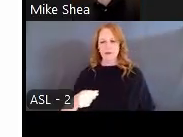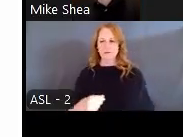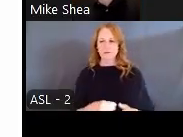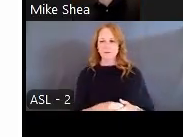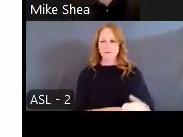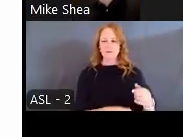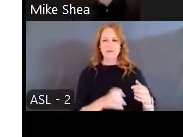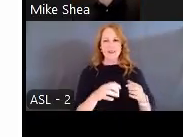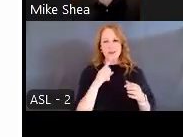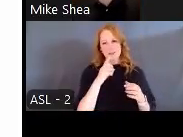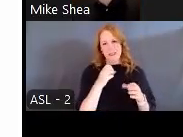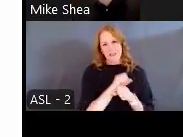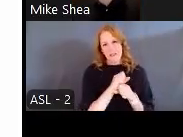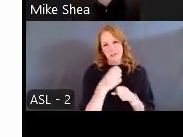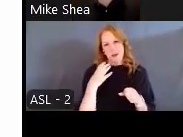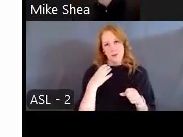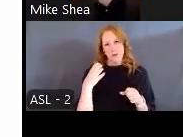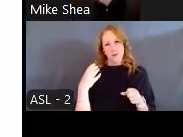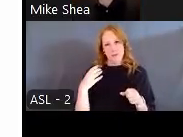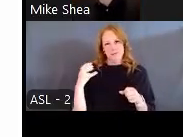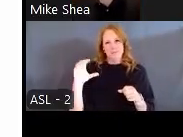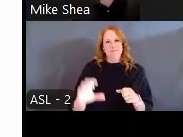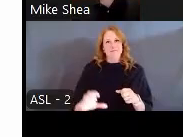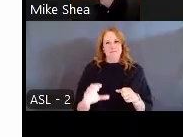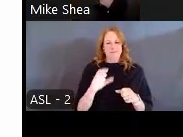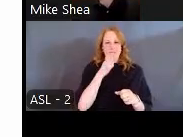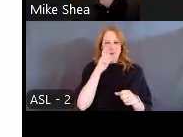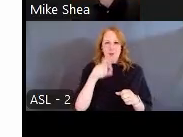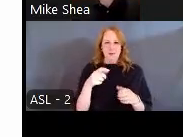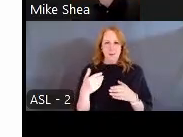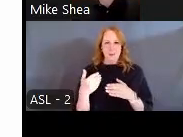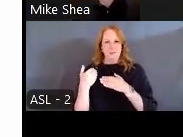burden off the job coaches to do job development because I think that is a rough and hard job. Um,